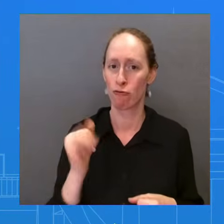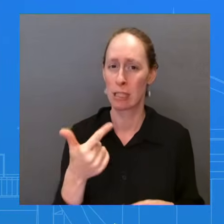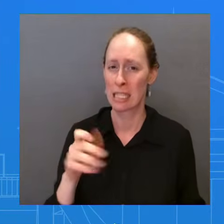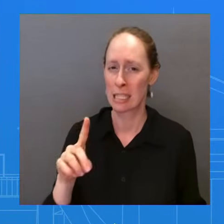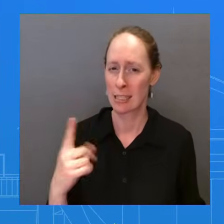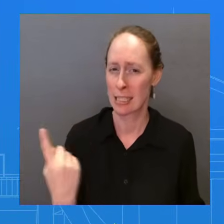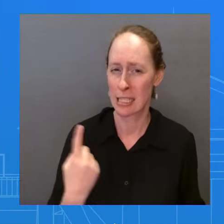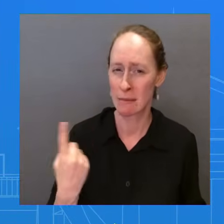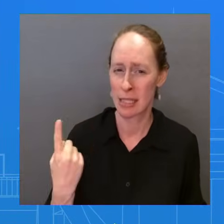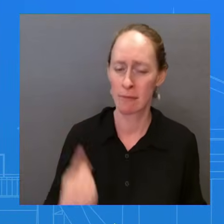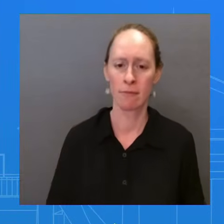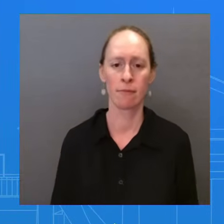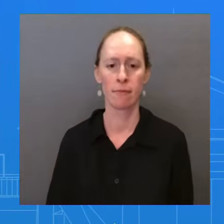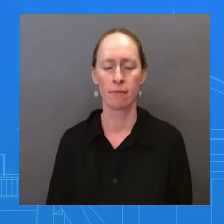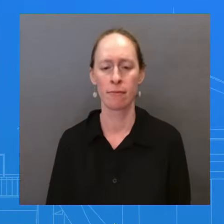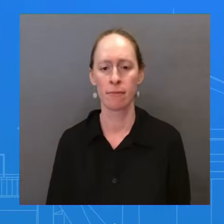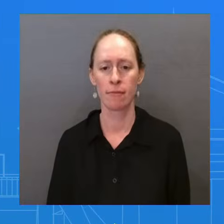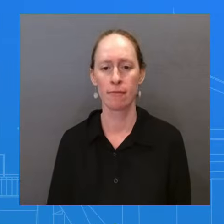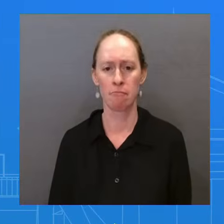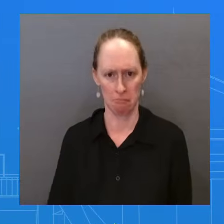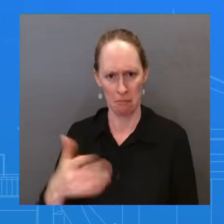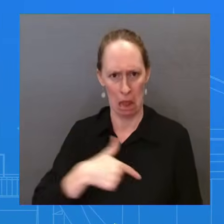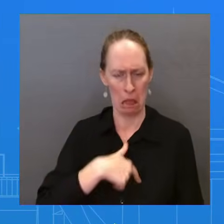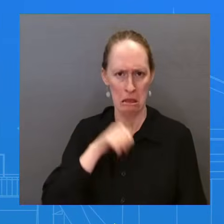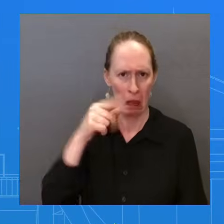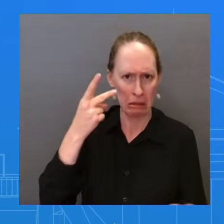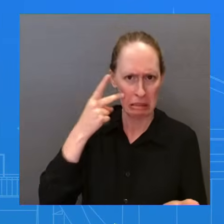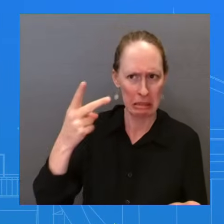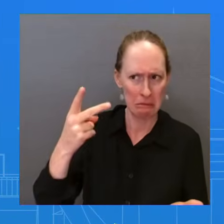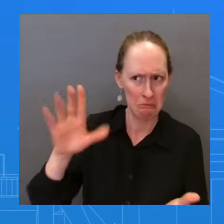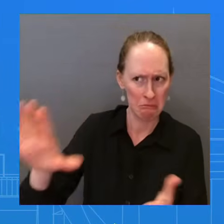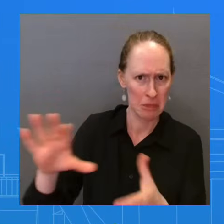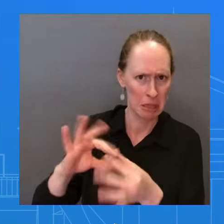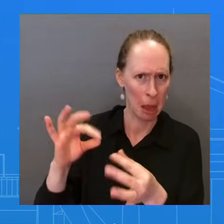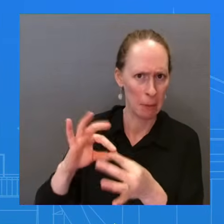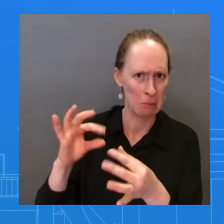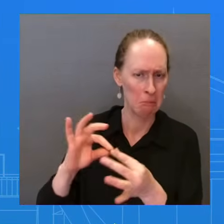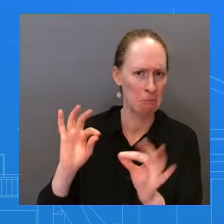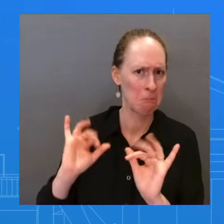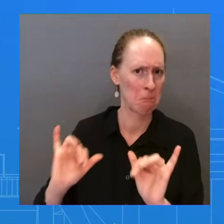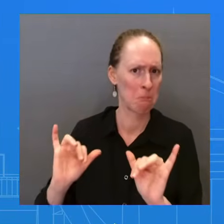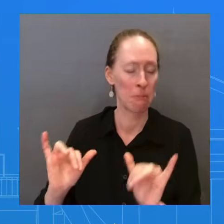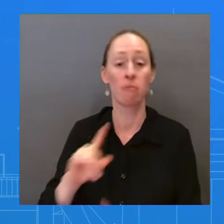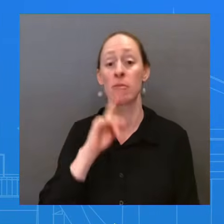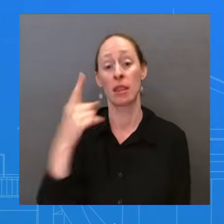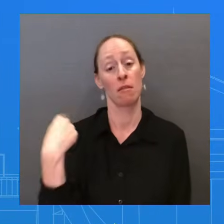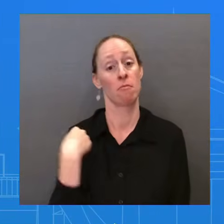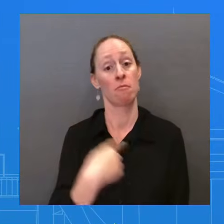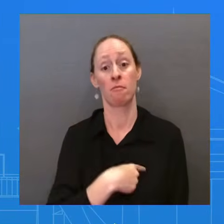and that's that all parties should take immediate actions to de-escalate the tensions. We strongly condemn yesterday's attacks